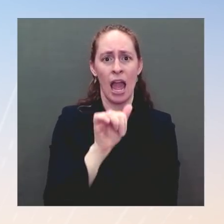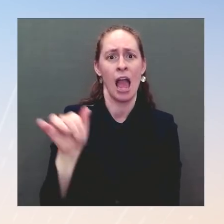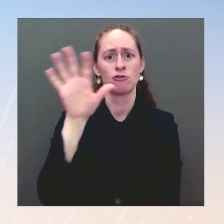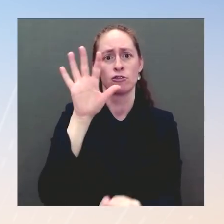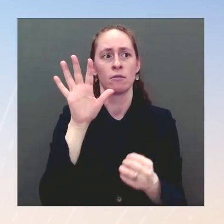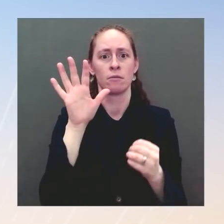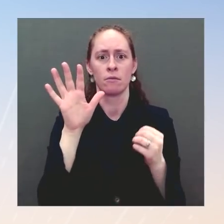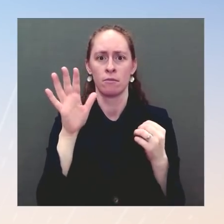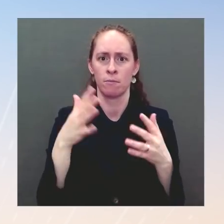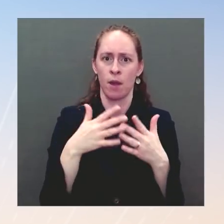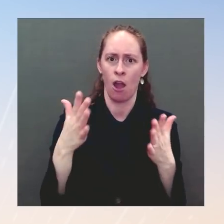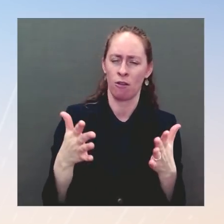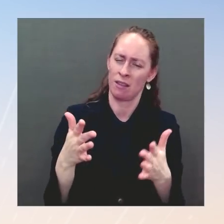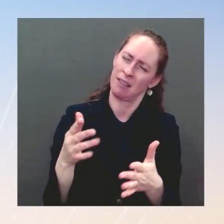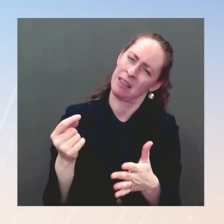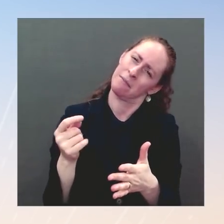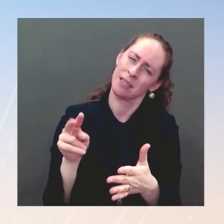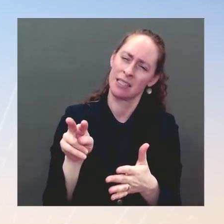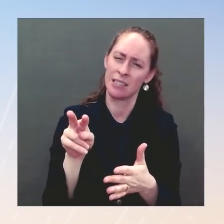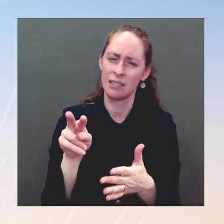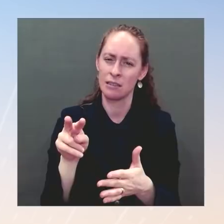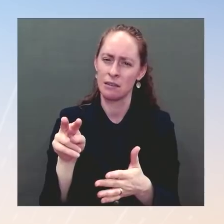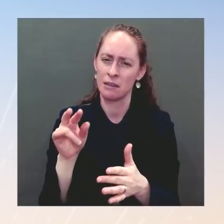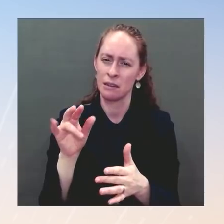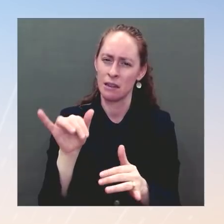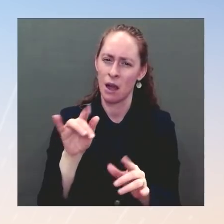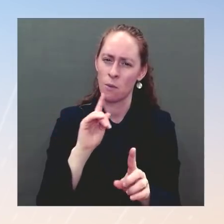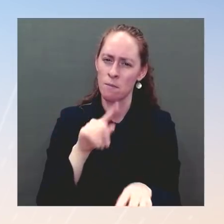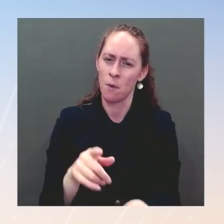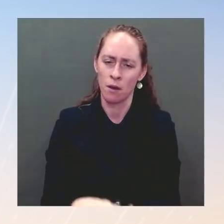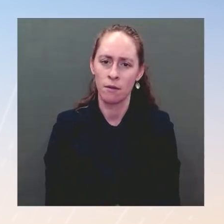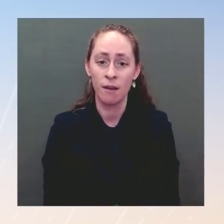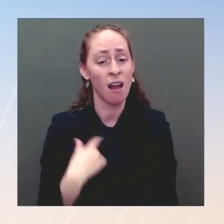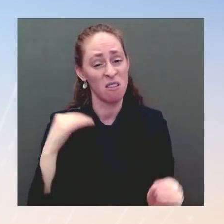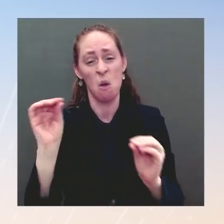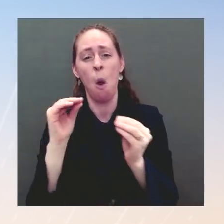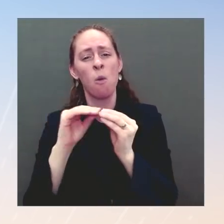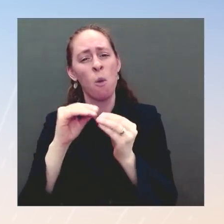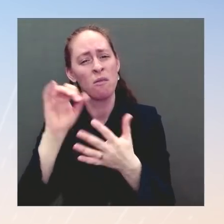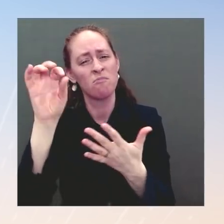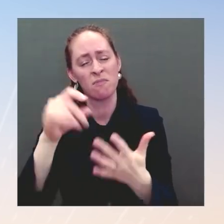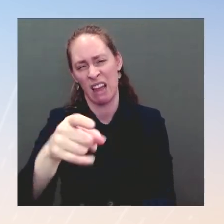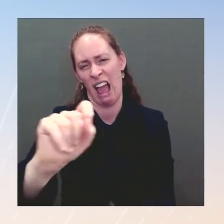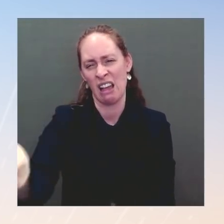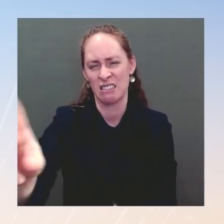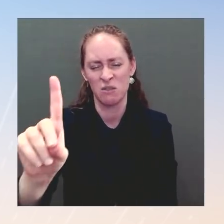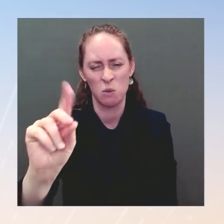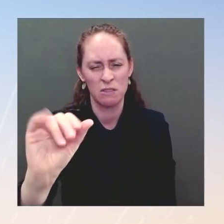I'm not sure we have more to add from here. The Press: And then, just on the global pandemic response, can you confirm the amount of funding